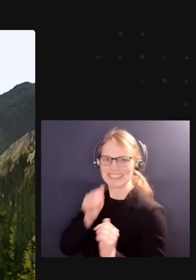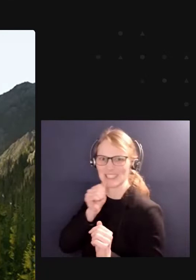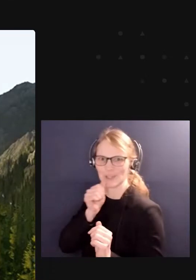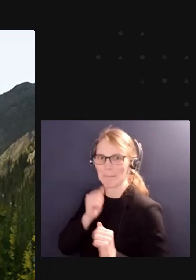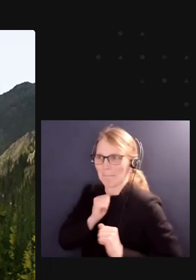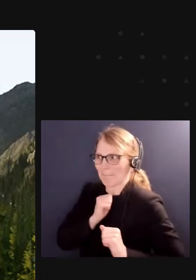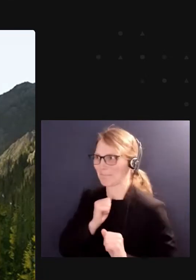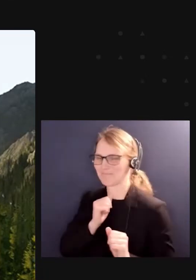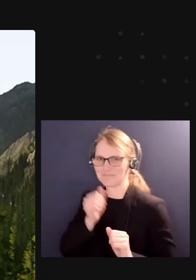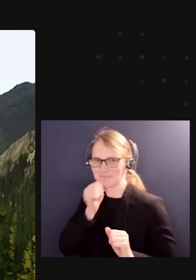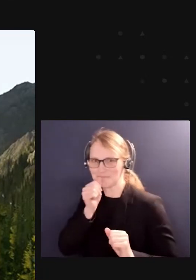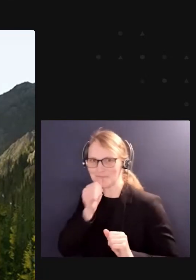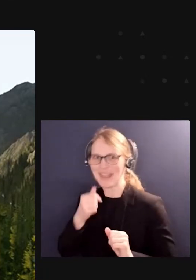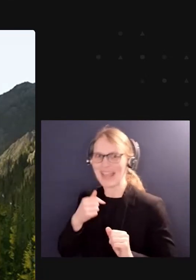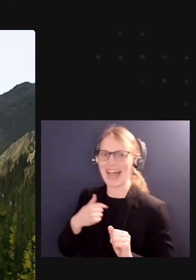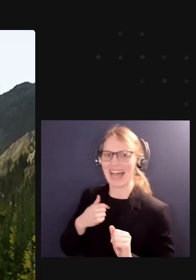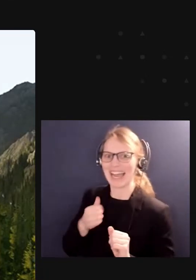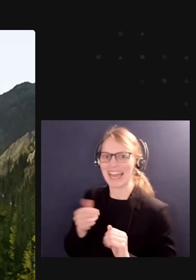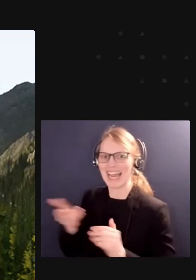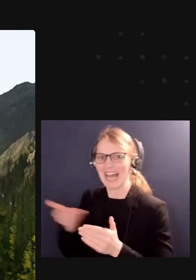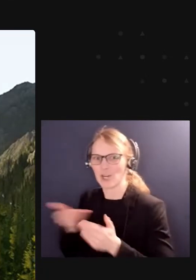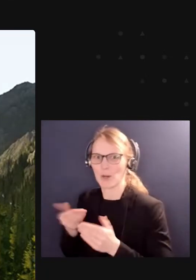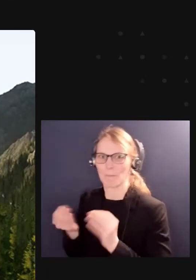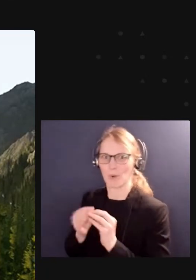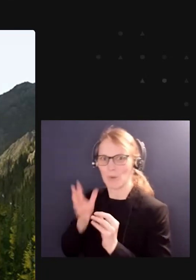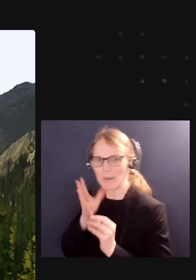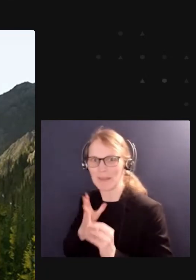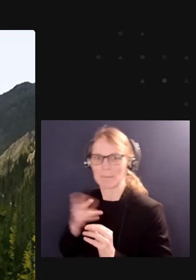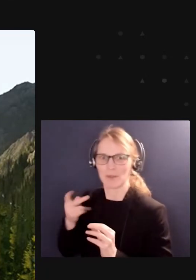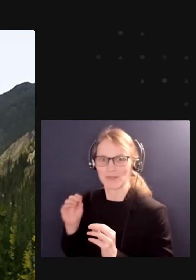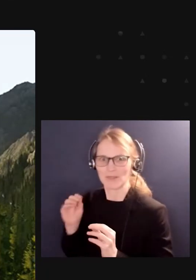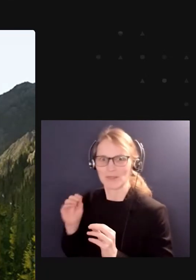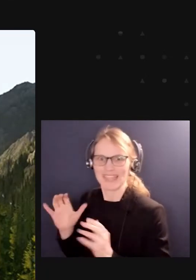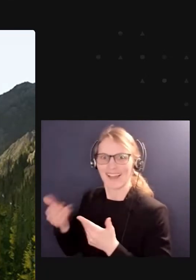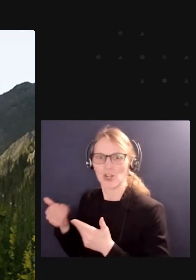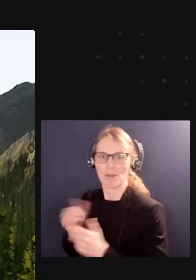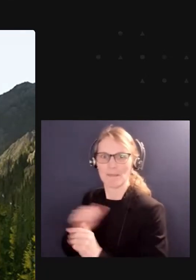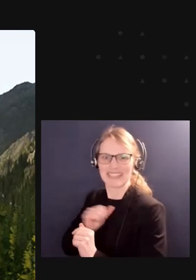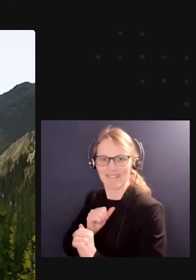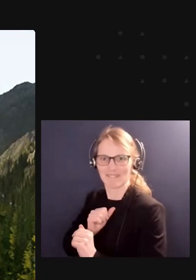and get more women and people of color, I feel like now, particularly being here at Xbox,